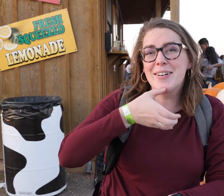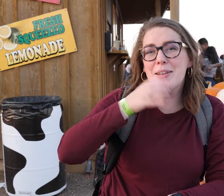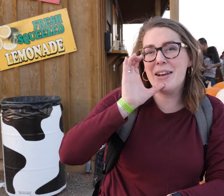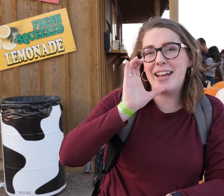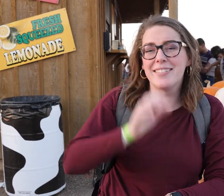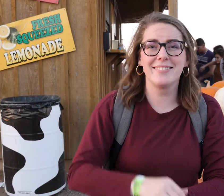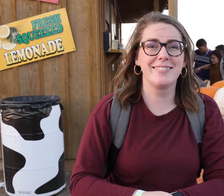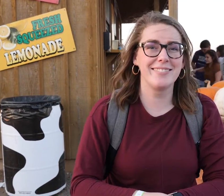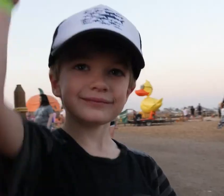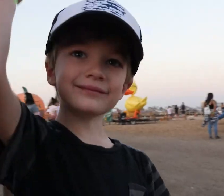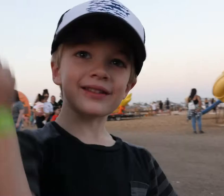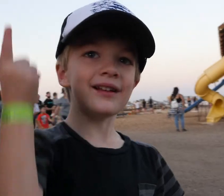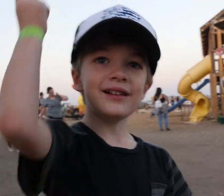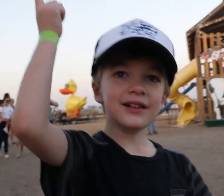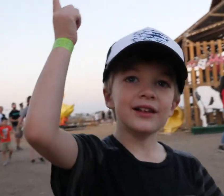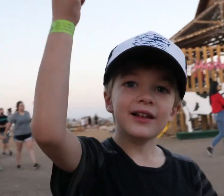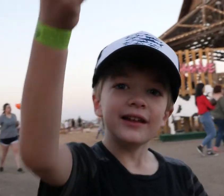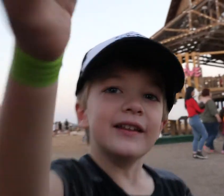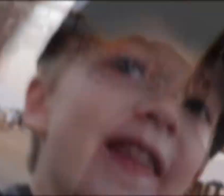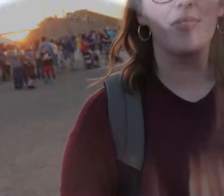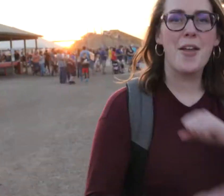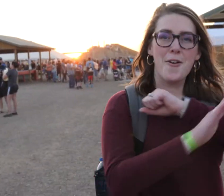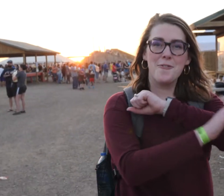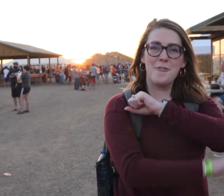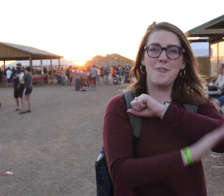LEMONADE or LEMONADE